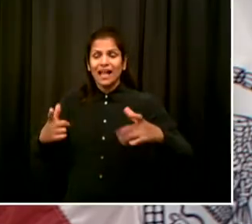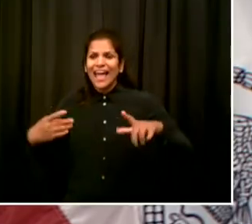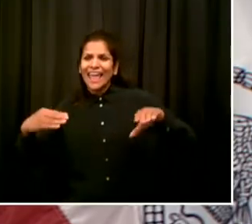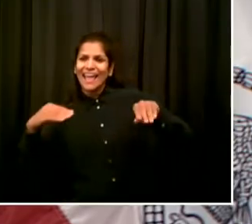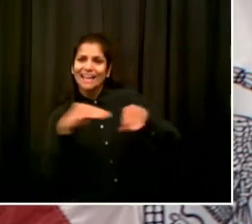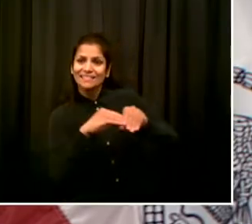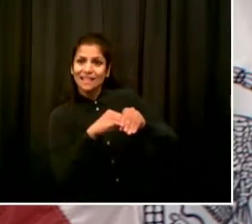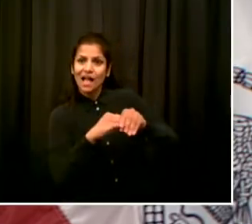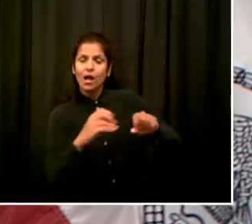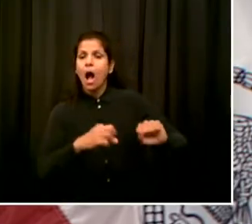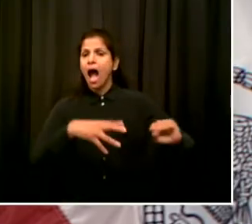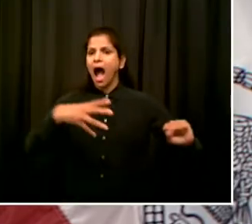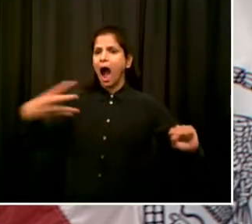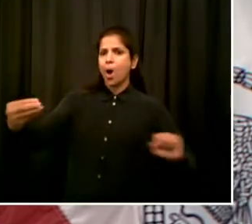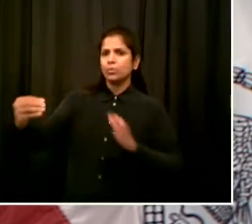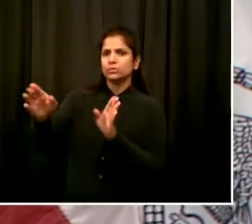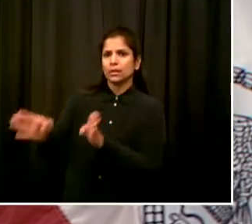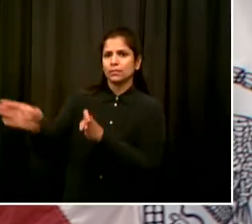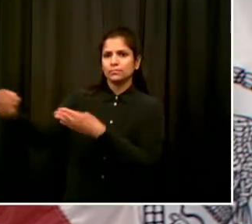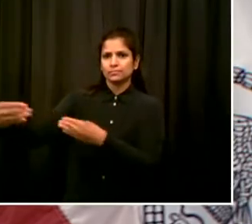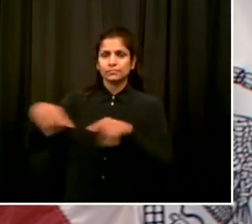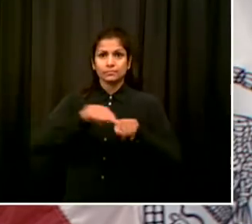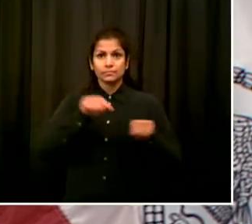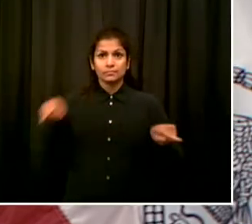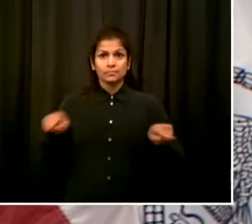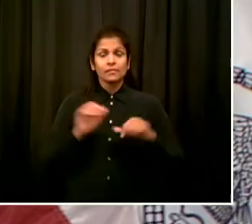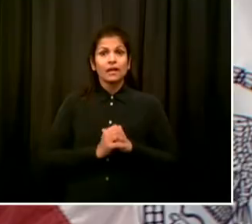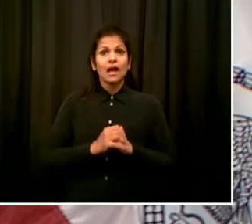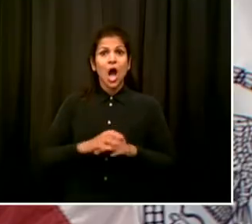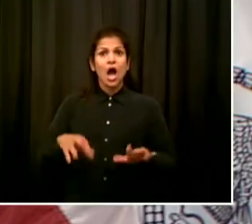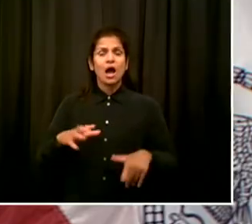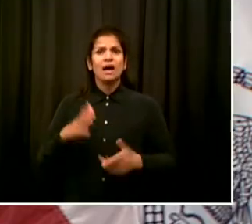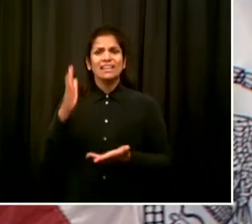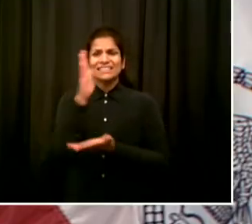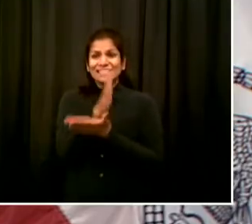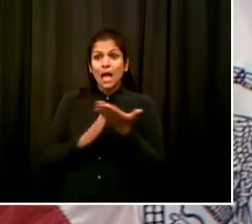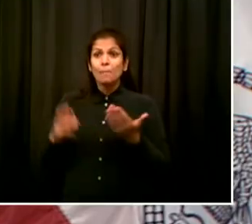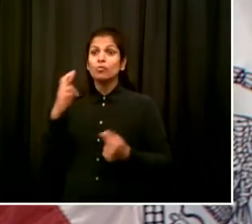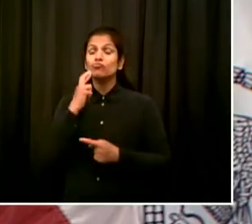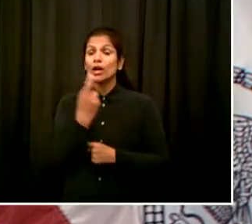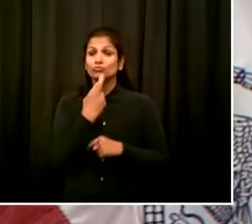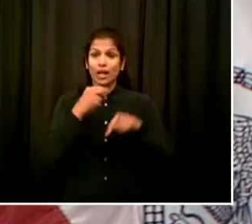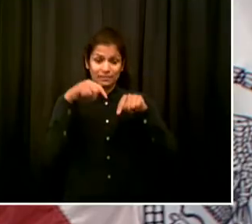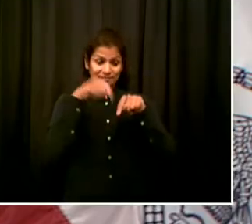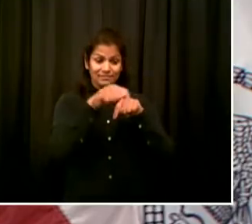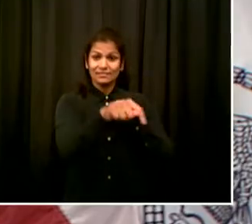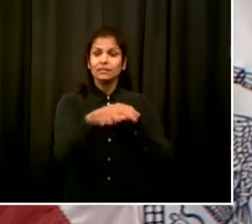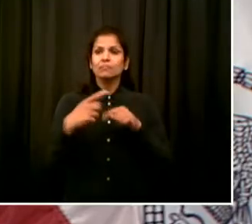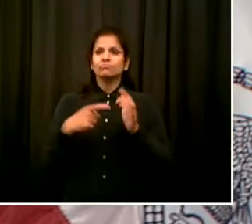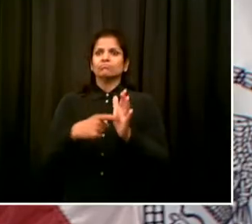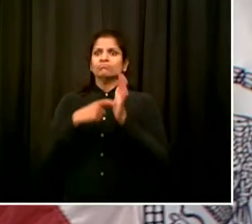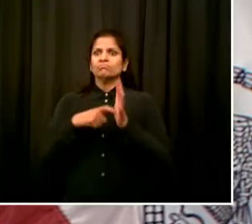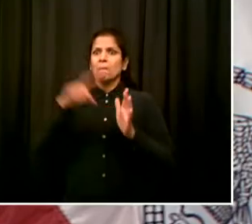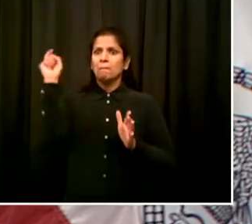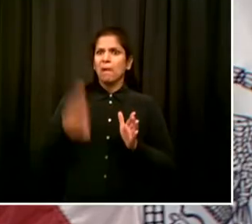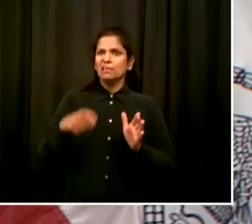AND THE MOM-AND- POP'S, THEY REALLY AREN'T EQUIPPED TO MOVE OUTSIDE AND WE